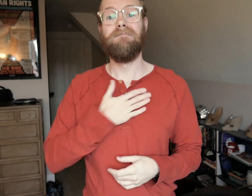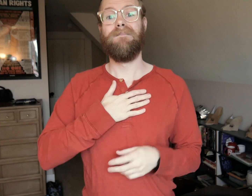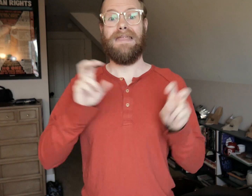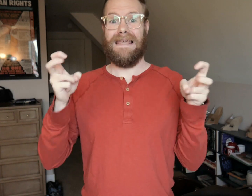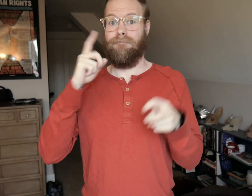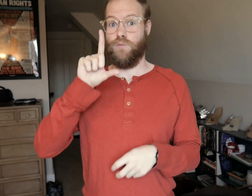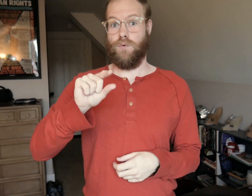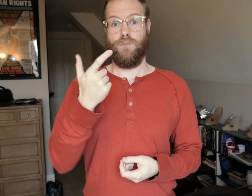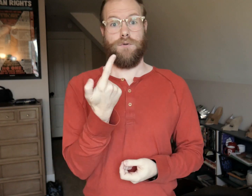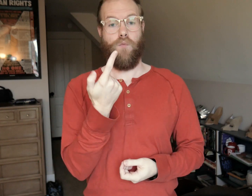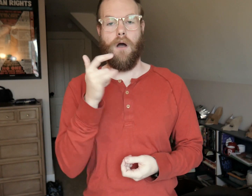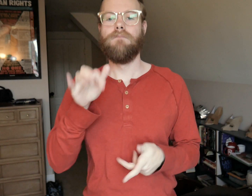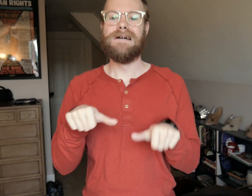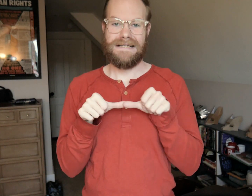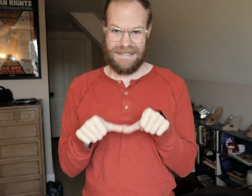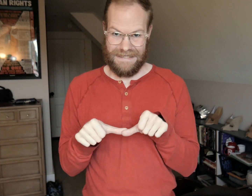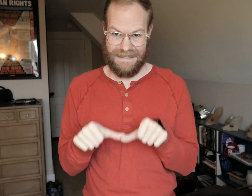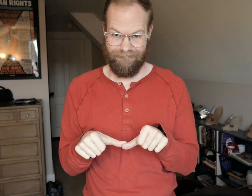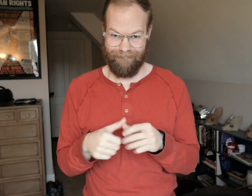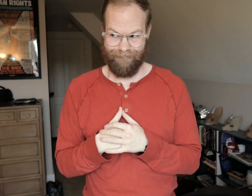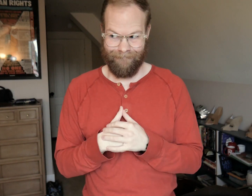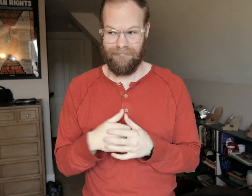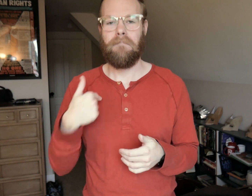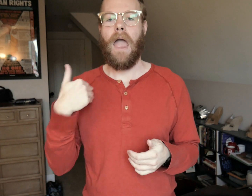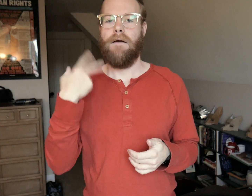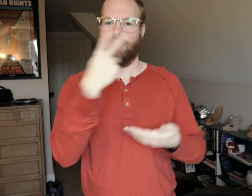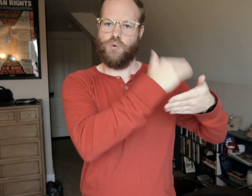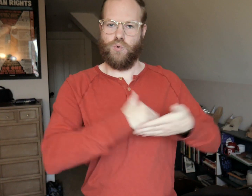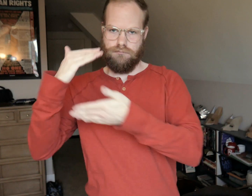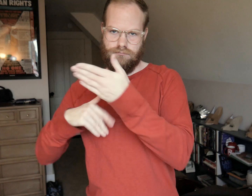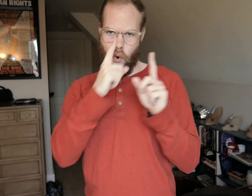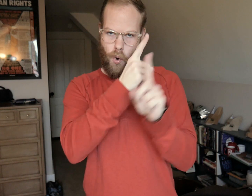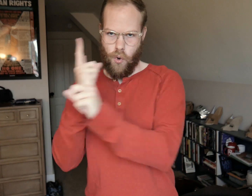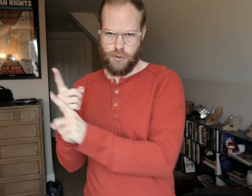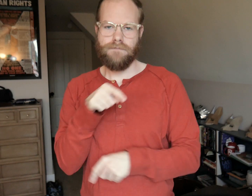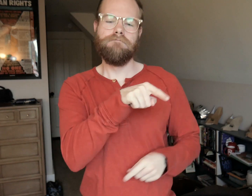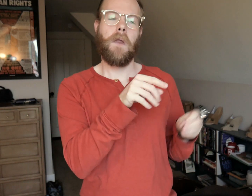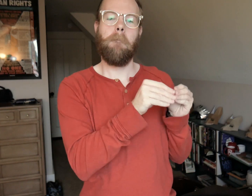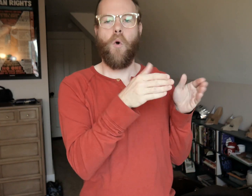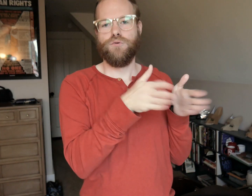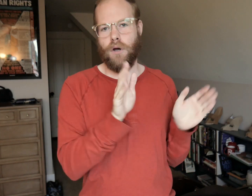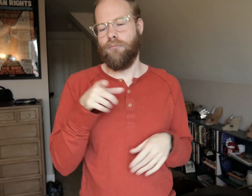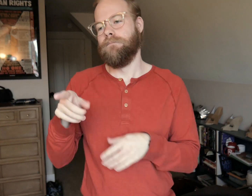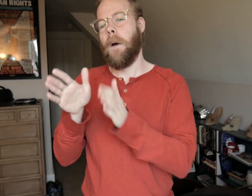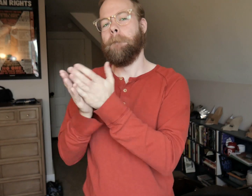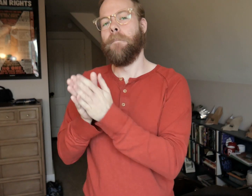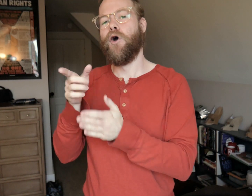My theme for 2021 is consistency. I have two lists of goals, one is more general, and the other is book stuff,